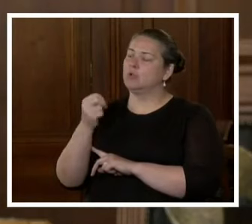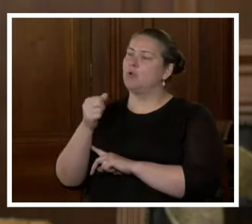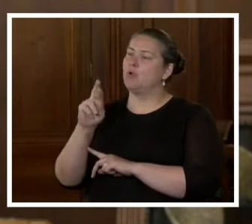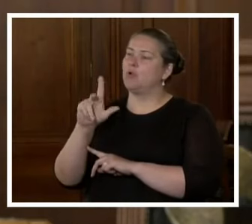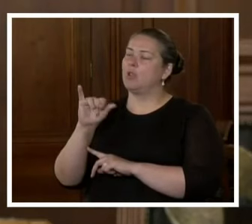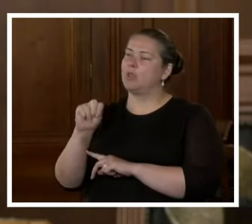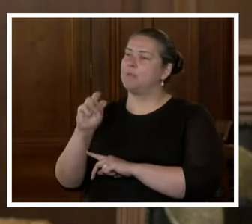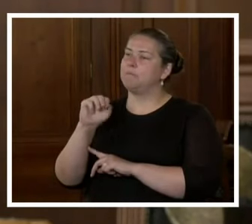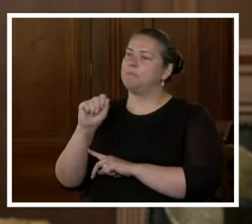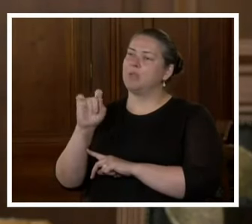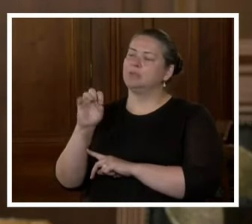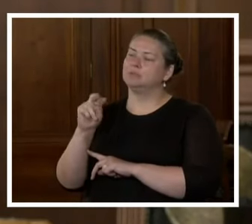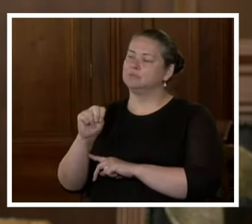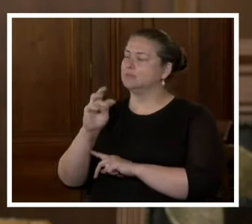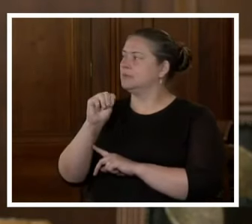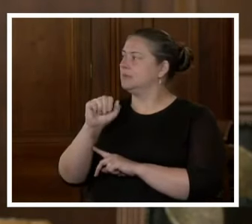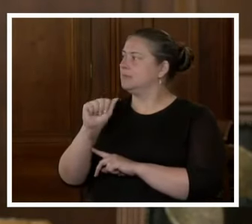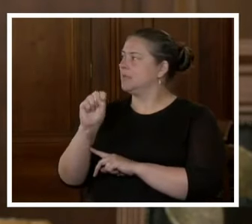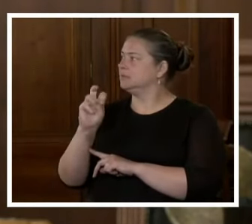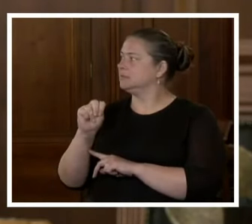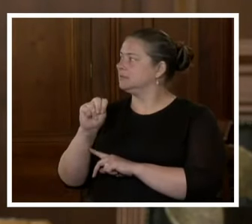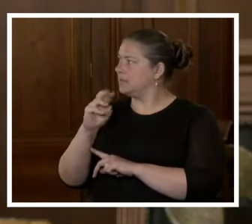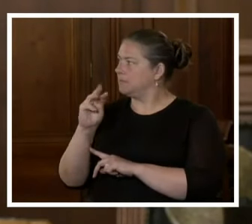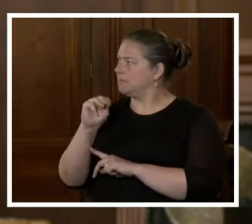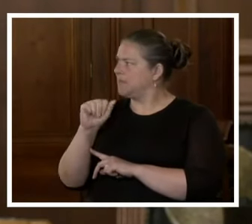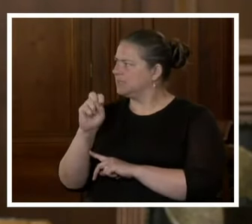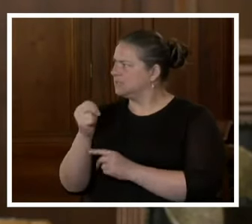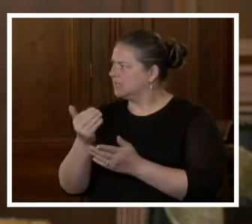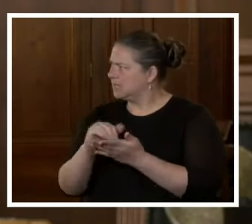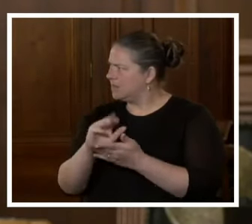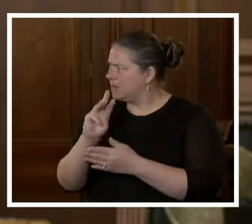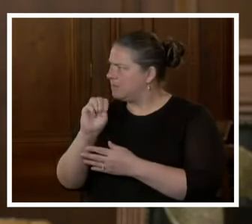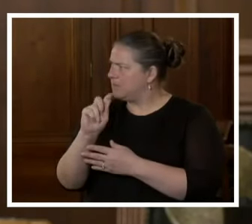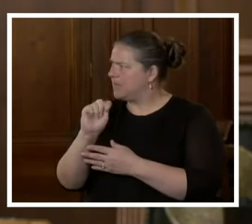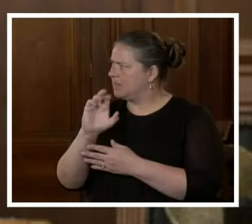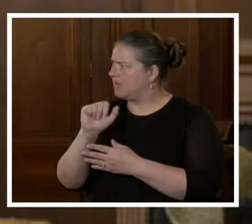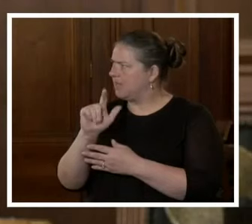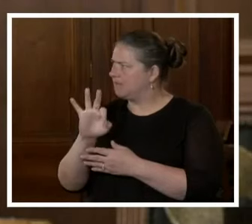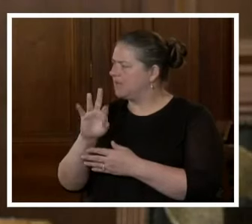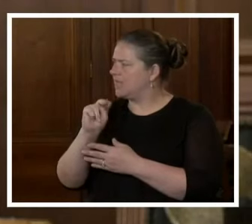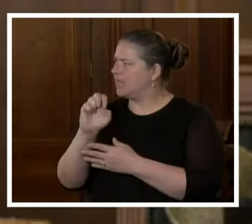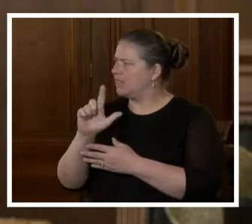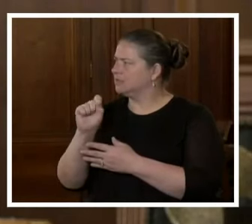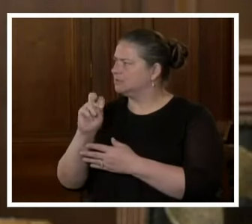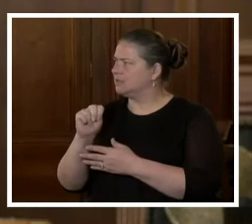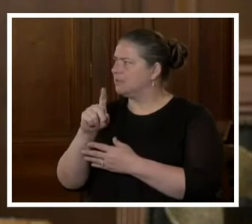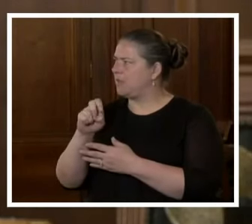A 99-YEAR-OLD COME FROM EDMONDSON, AND A 91-YEAR-OLD